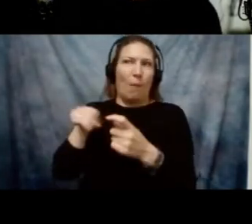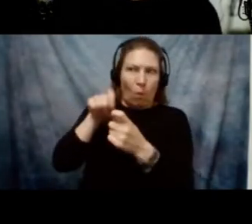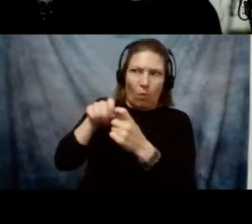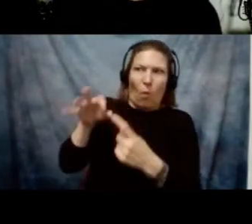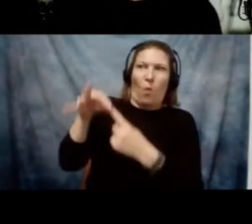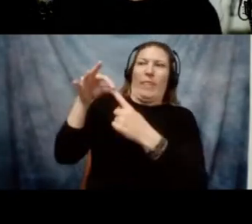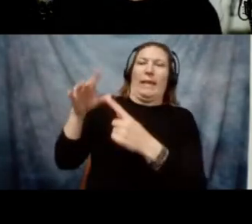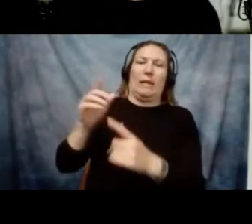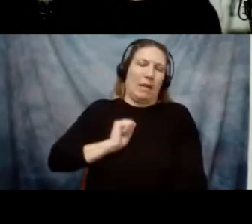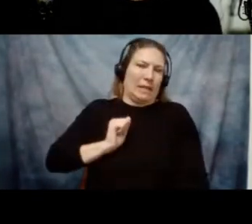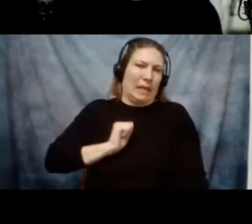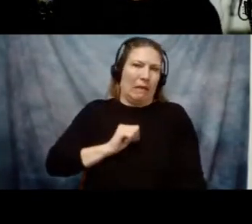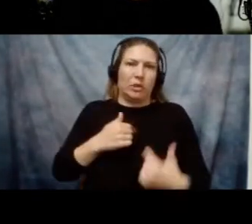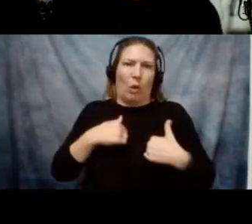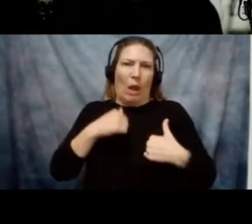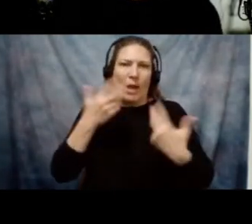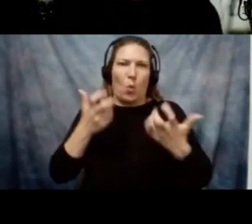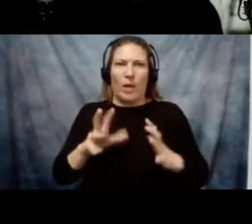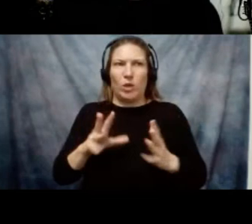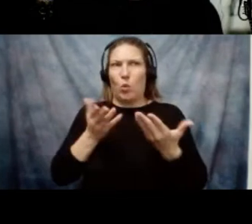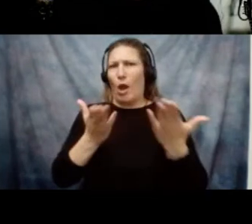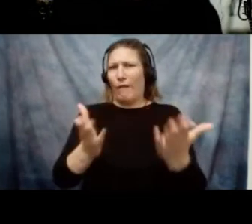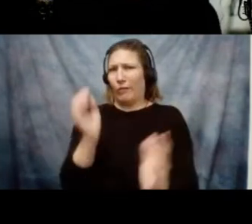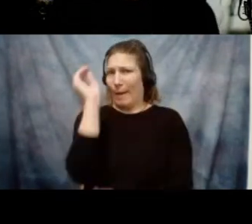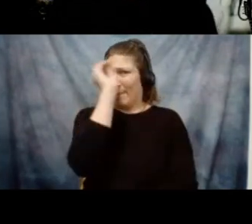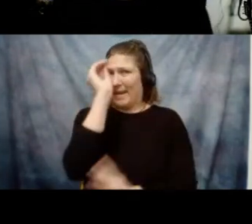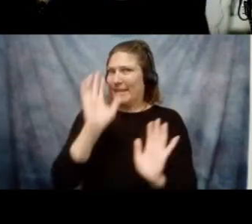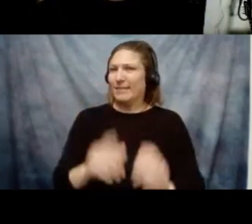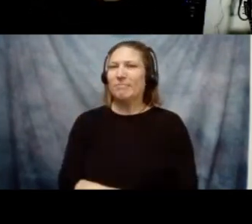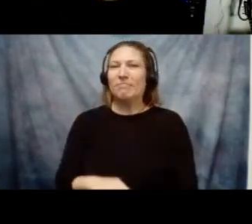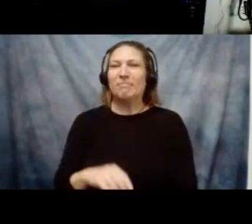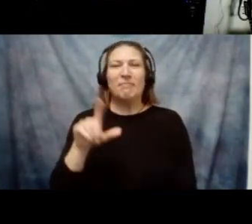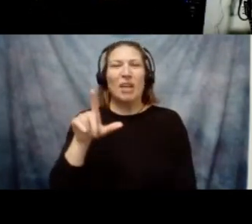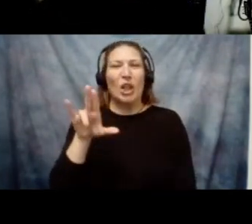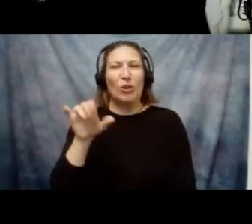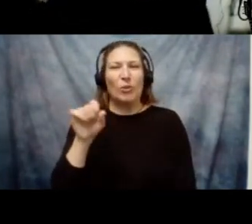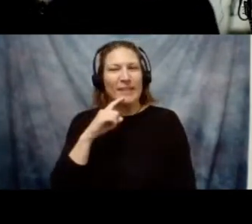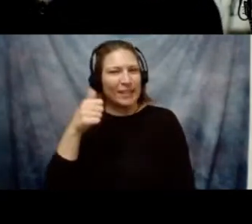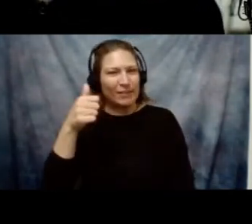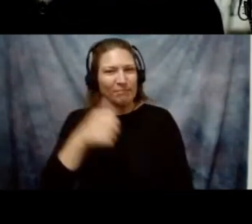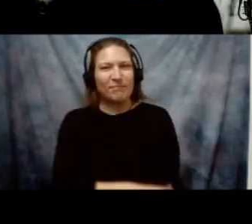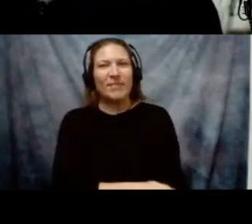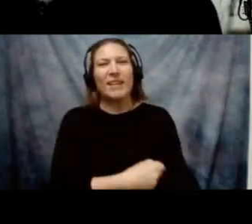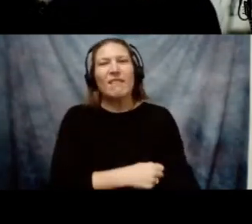voted up here um jeanette brook she's asking ideal world we designed for accessibility from